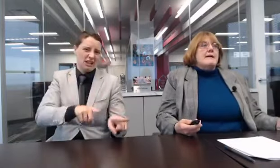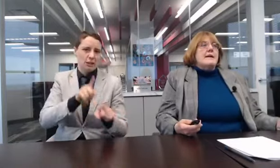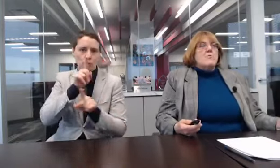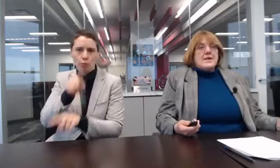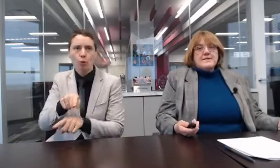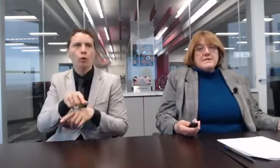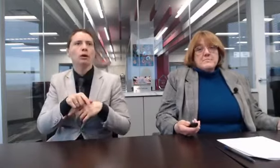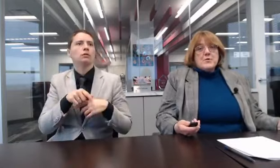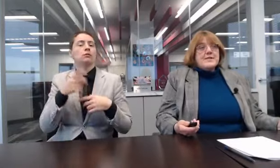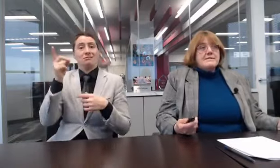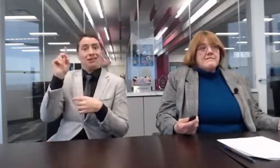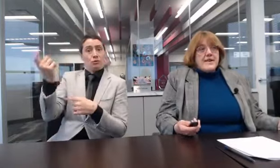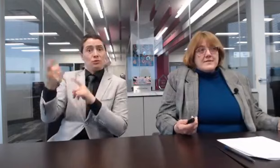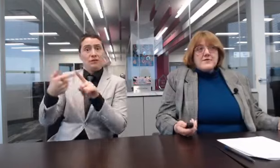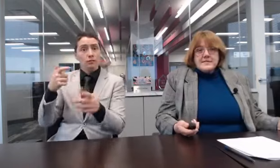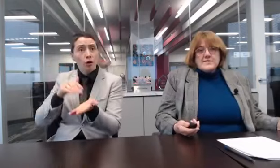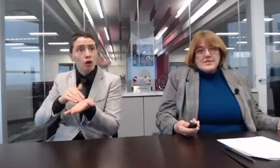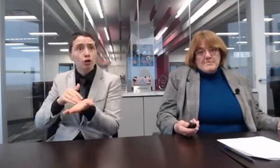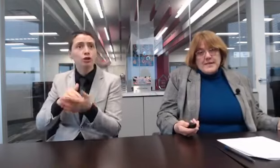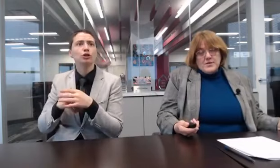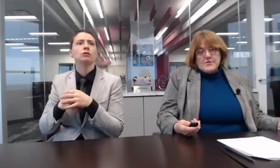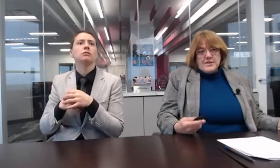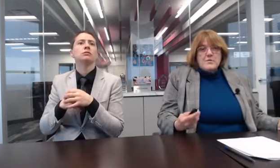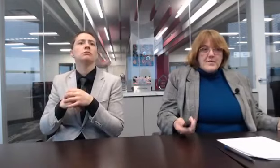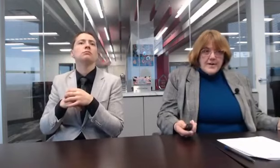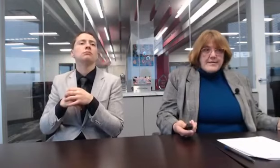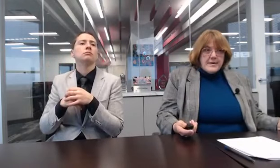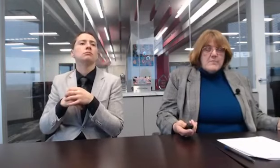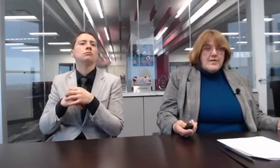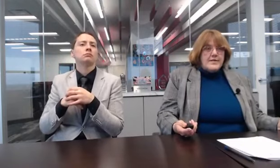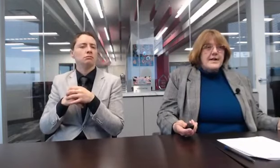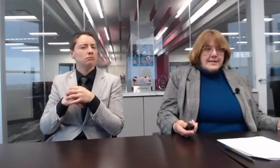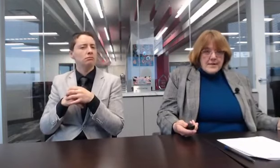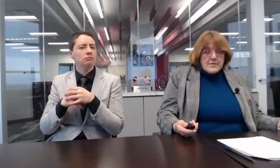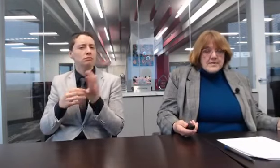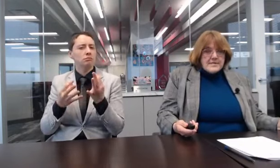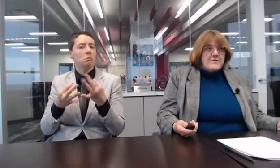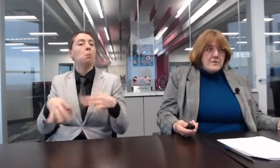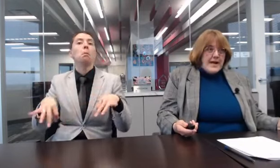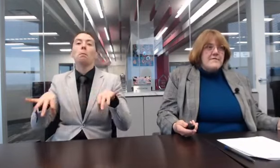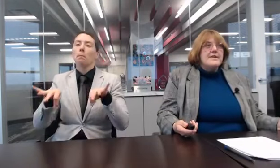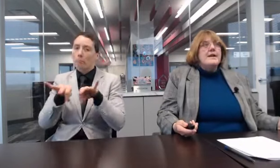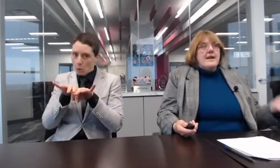One of the important factors is just making sure that you provide them with a diagnosis, if you have it